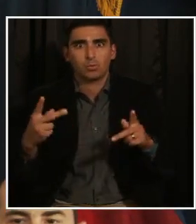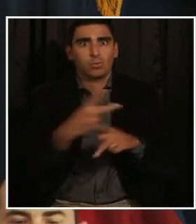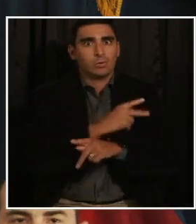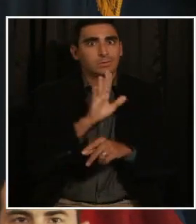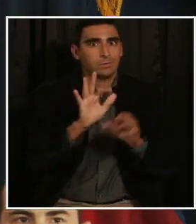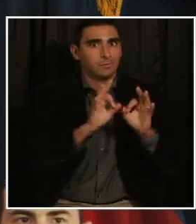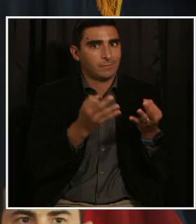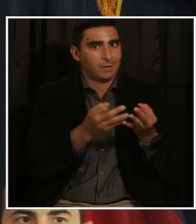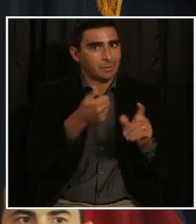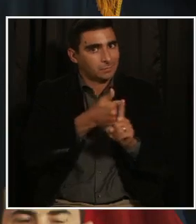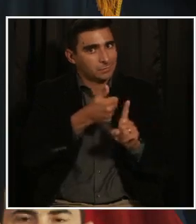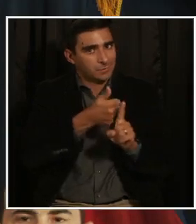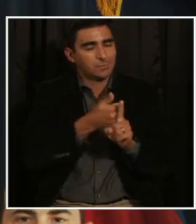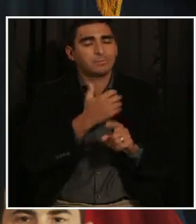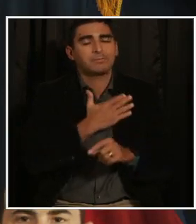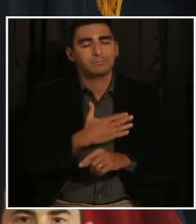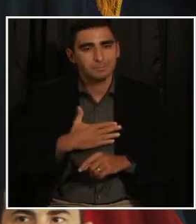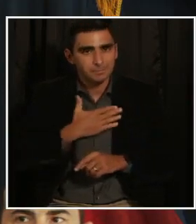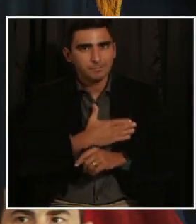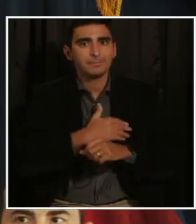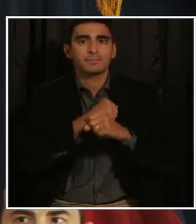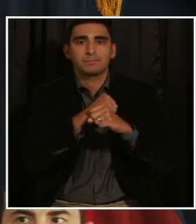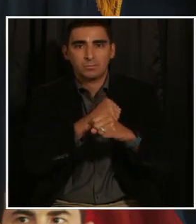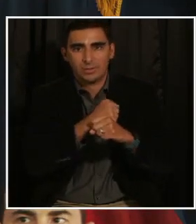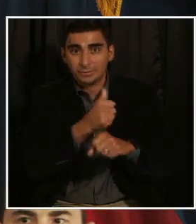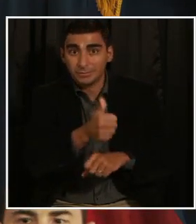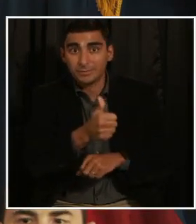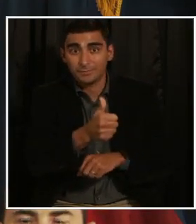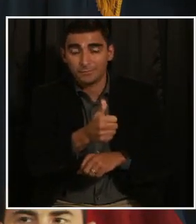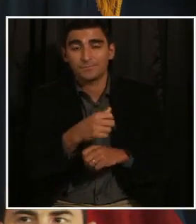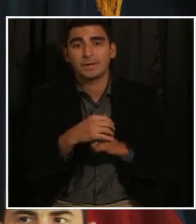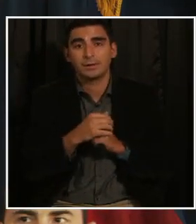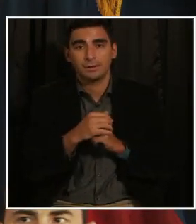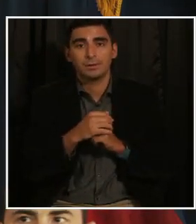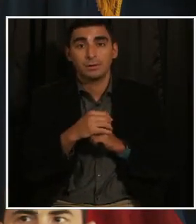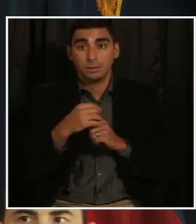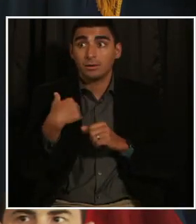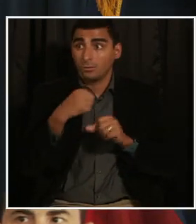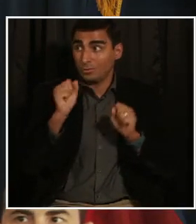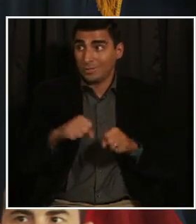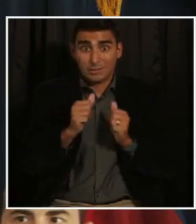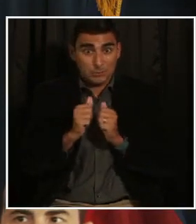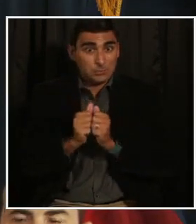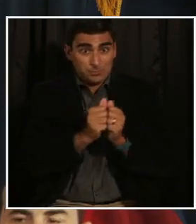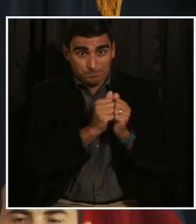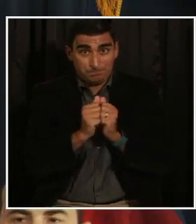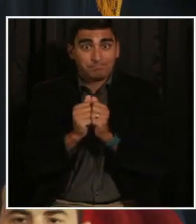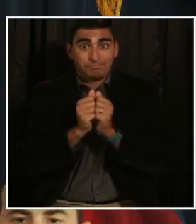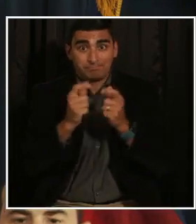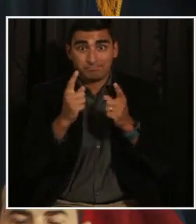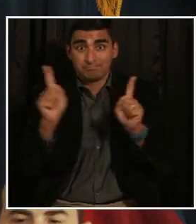please get protected please get protected we can do this we can end the pandemic